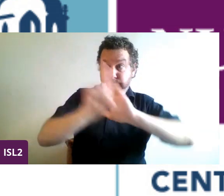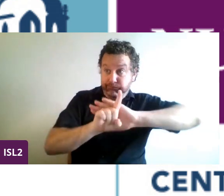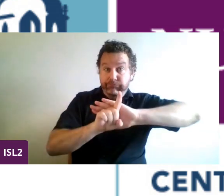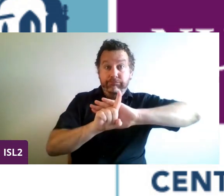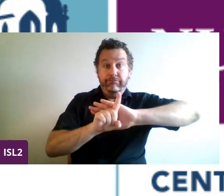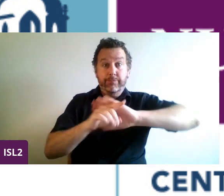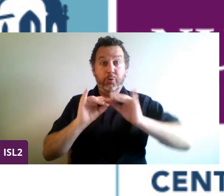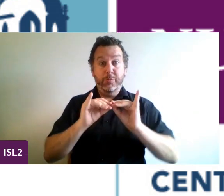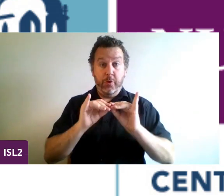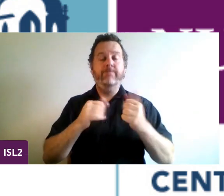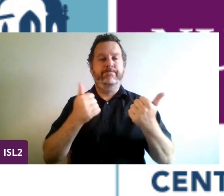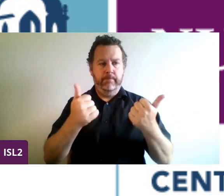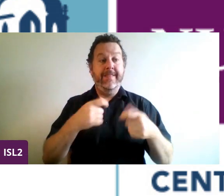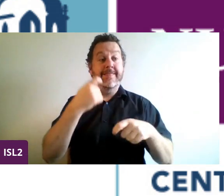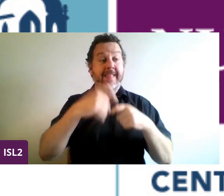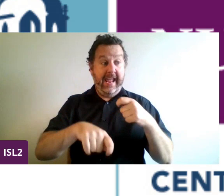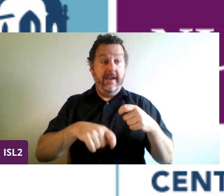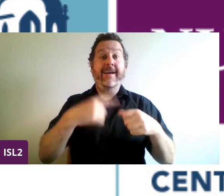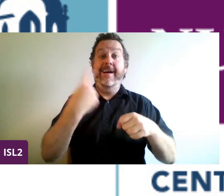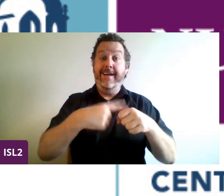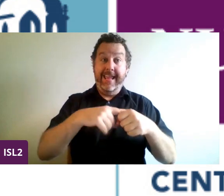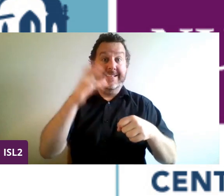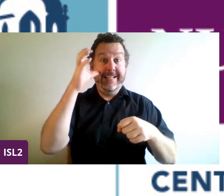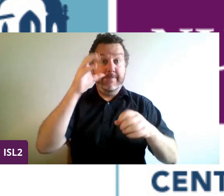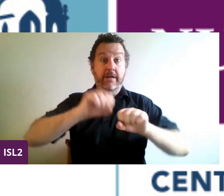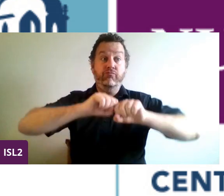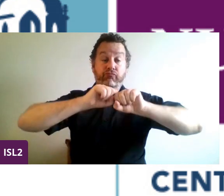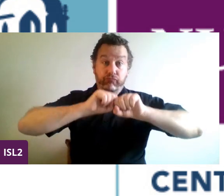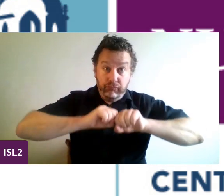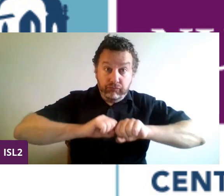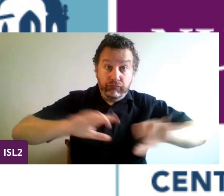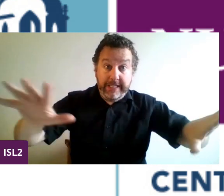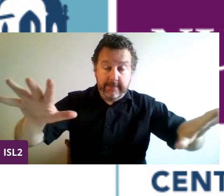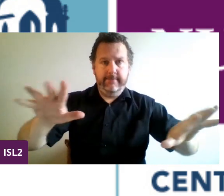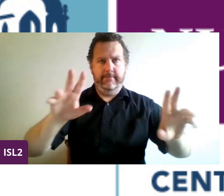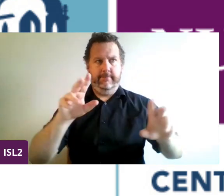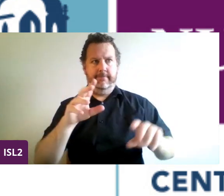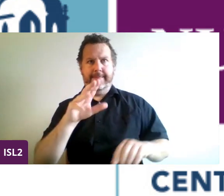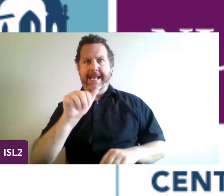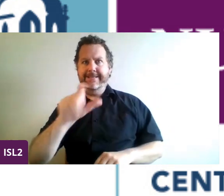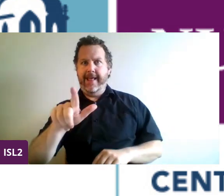This film was accessible to American sign language speakers. They work with other studios over the years